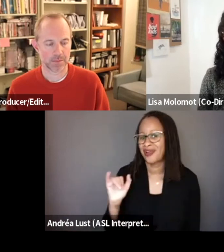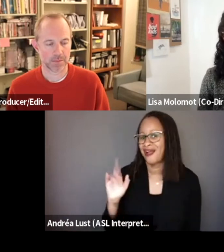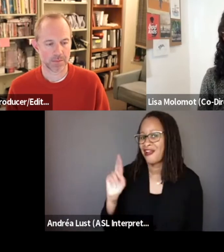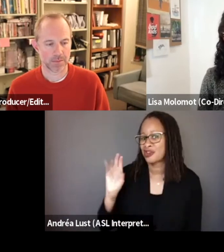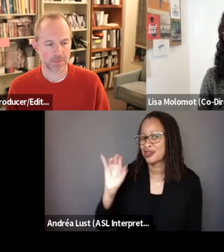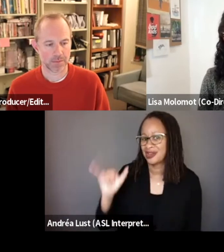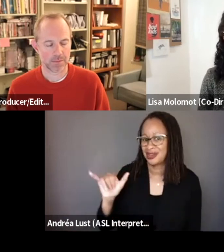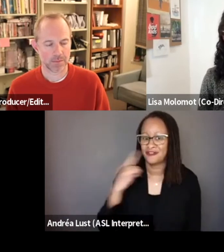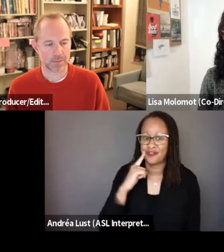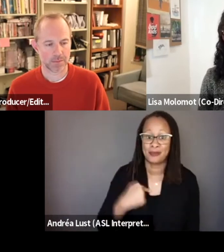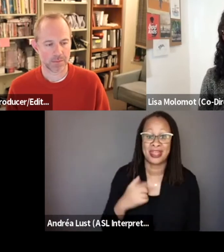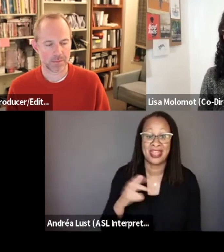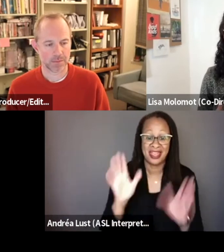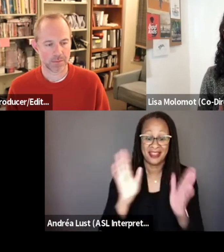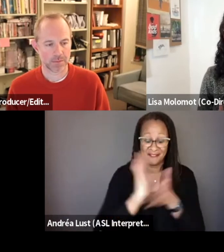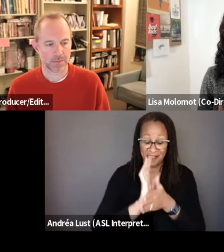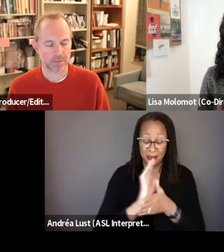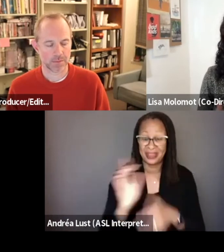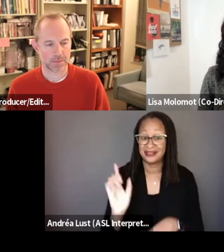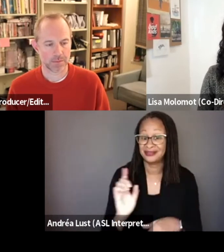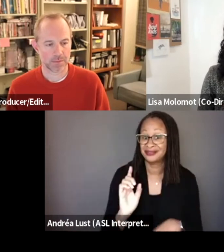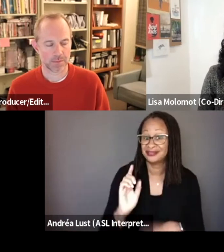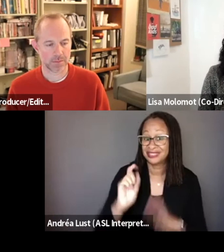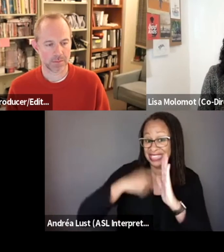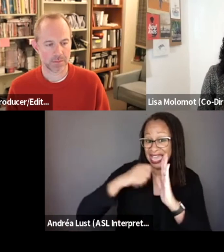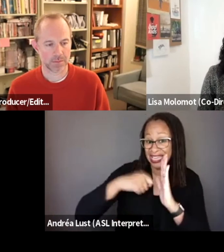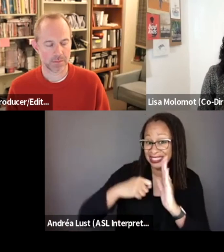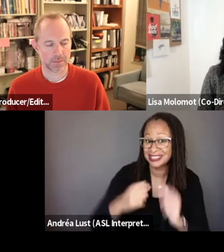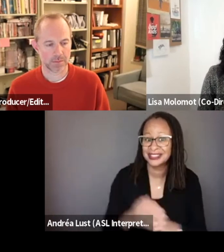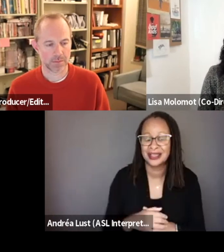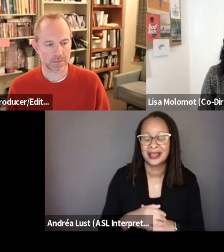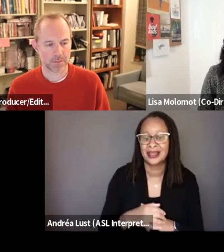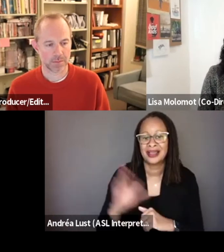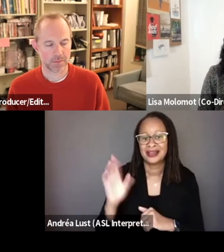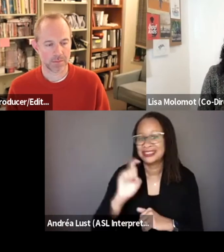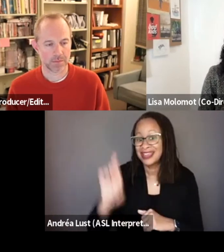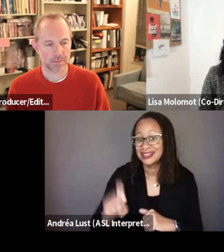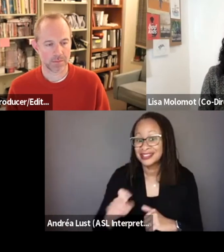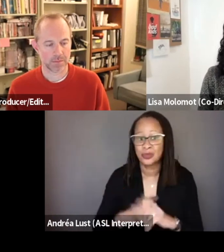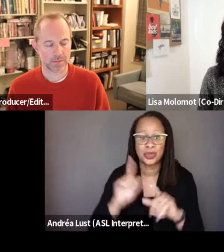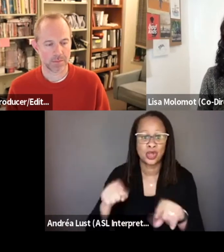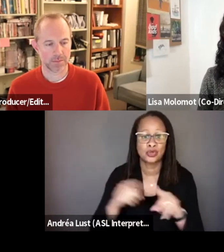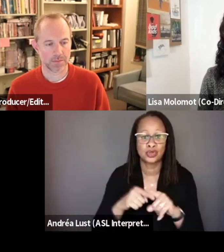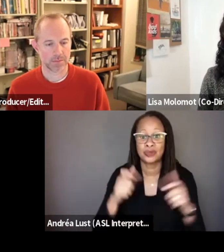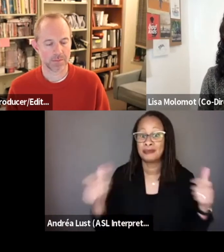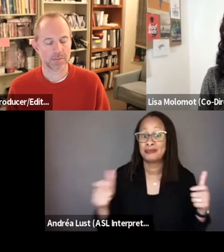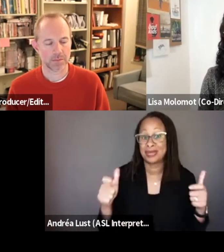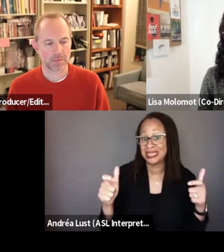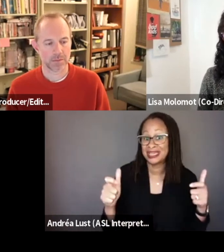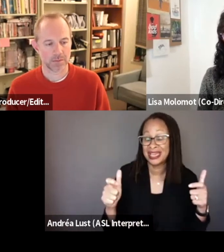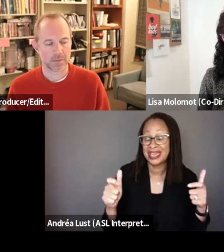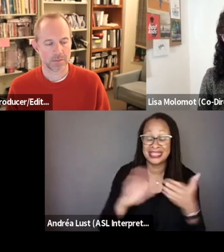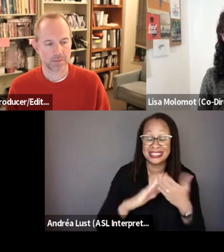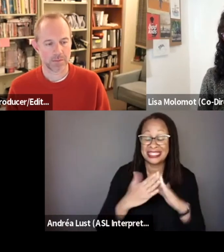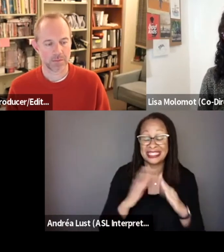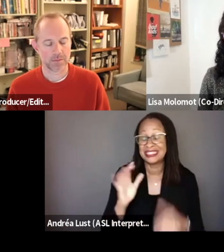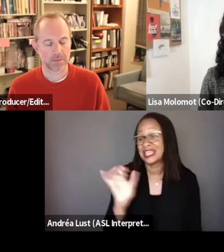filming in Texas because, you know, we would go to the bigger cities like San Antonio and Austin and Houston